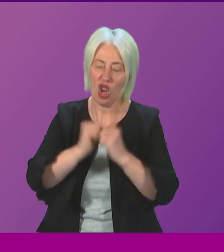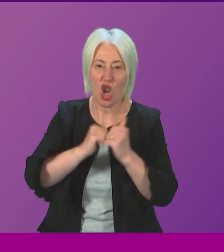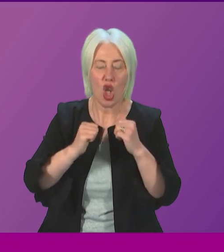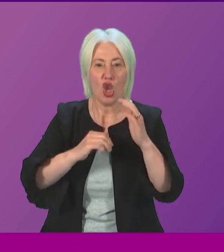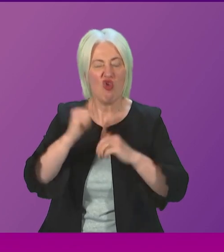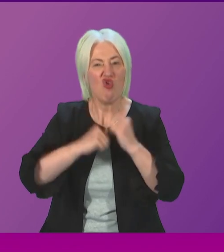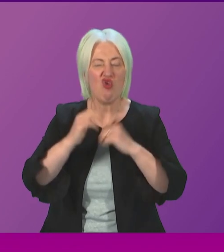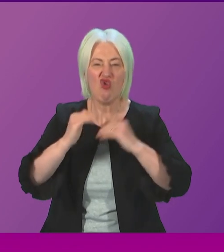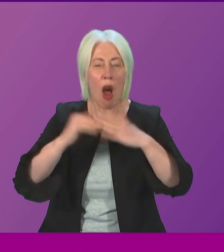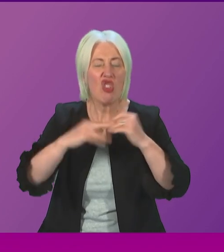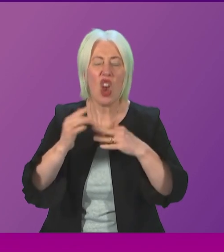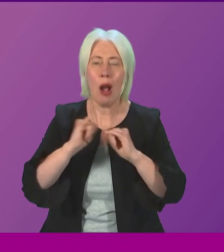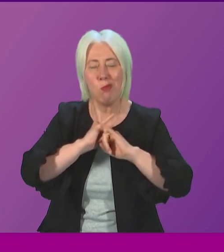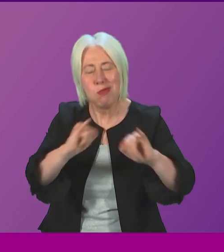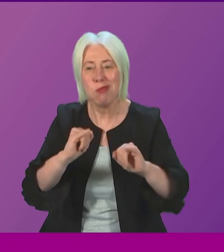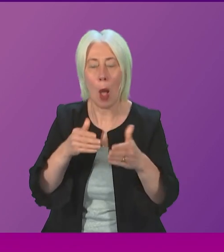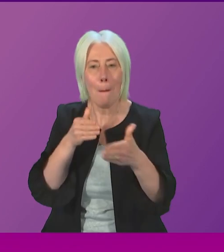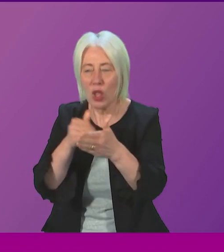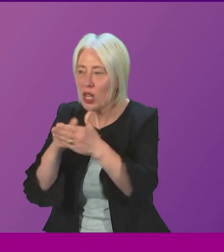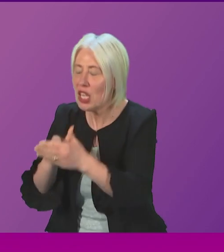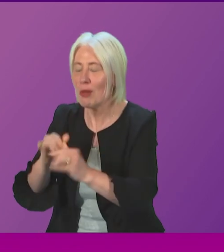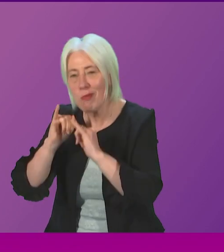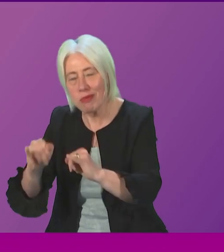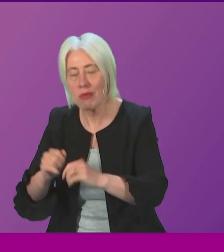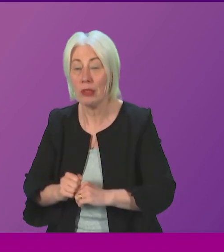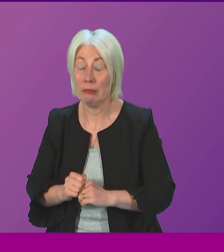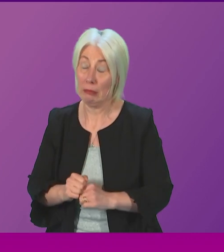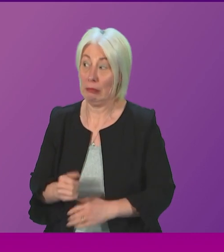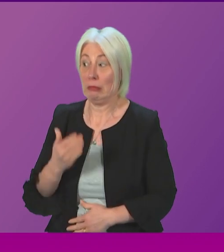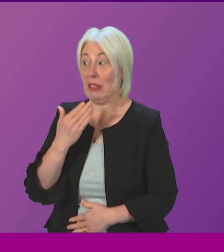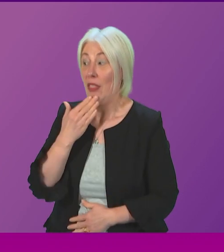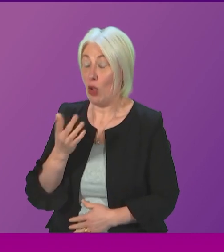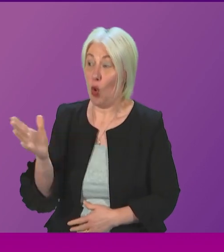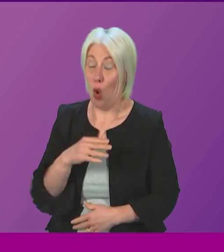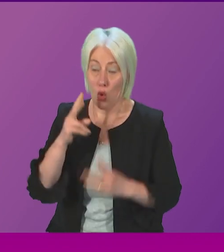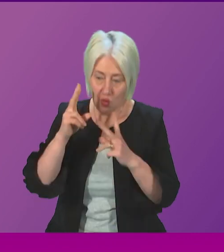I am grateful to all clinicians and researchers who make a valuable contribution to our national